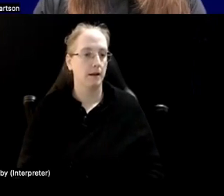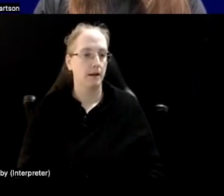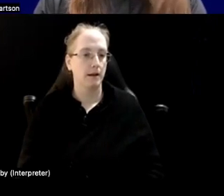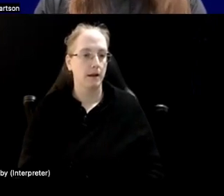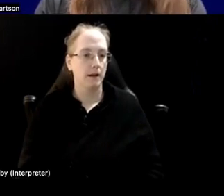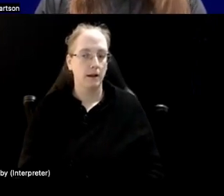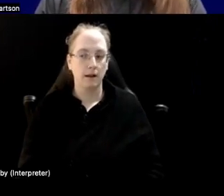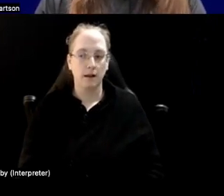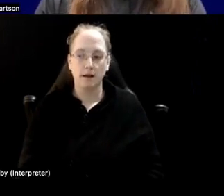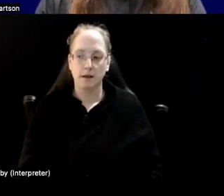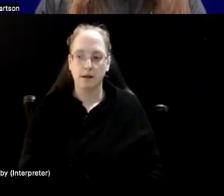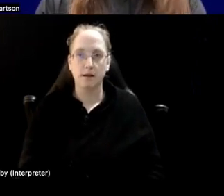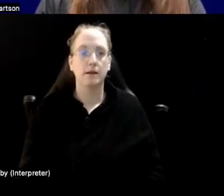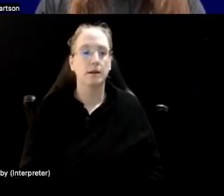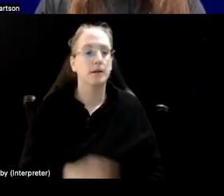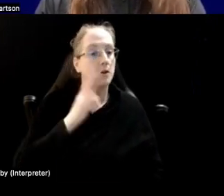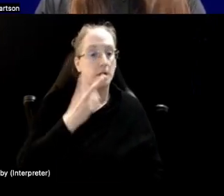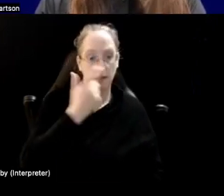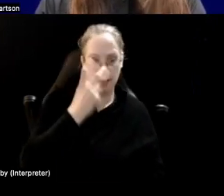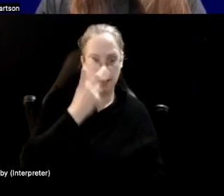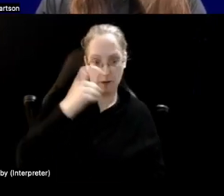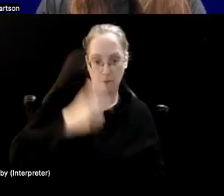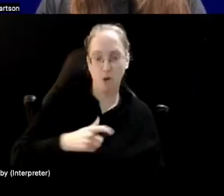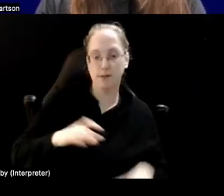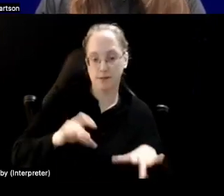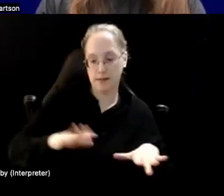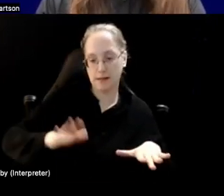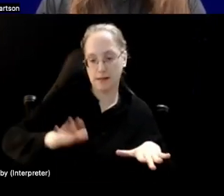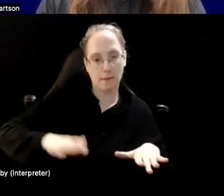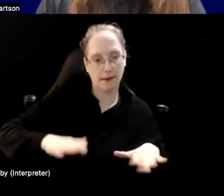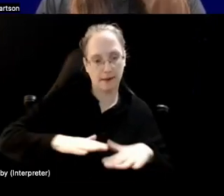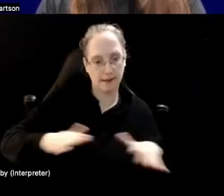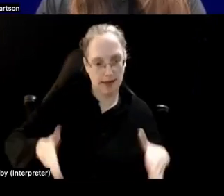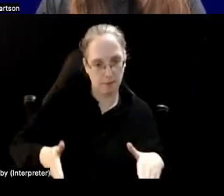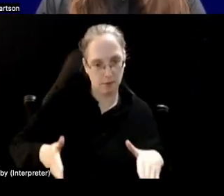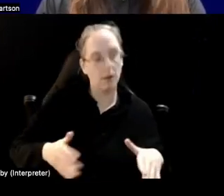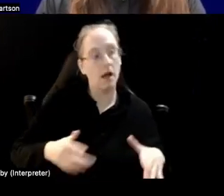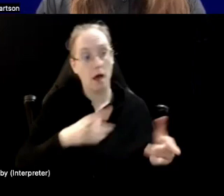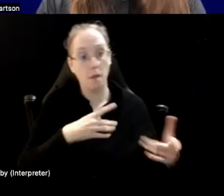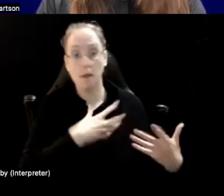the deafblind person sort of starts tapping the table and again that's received in a tactile way,